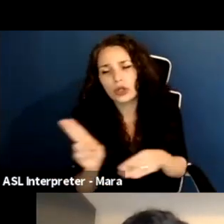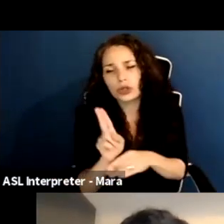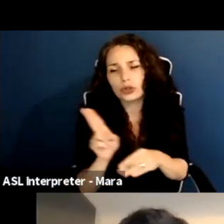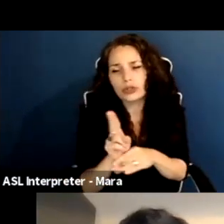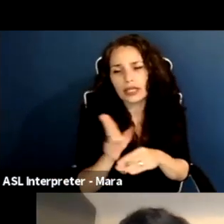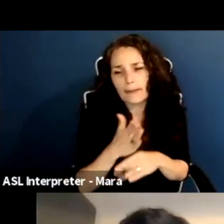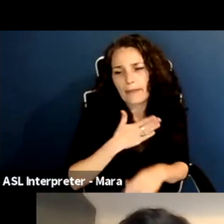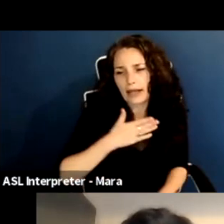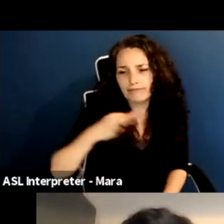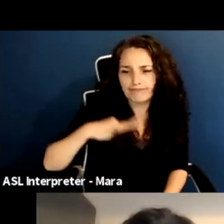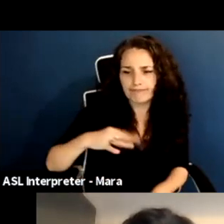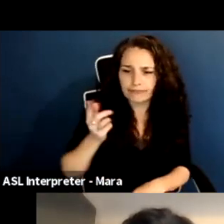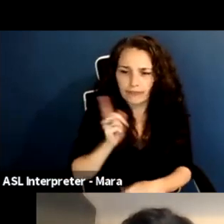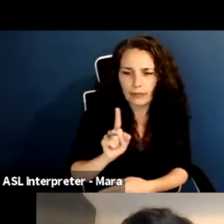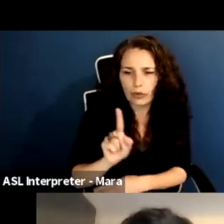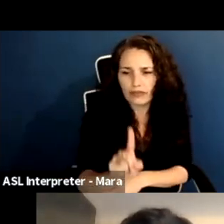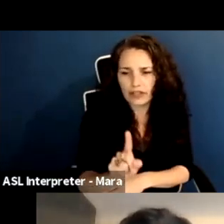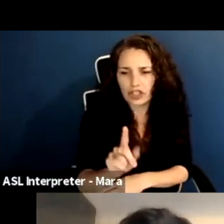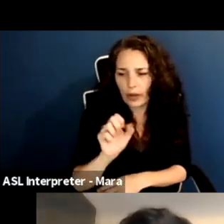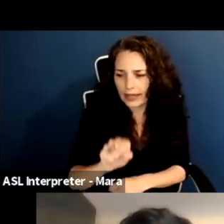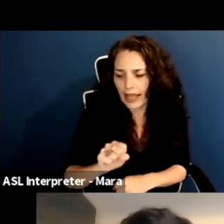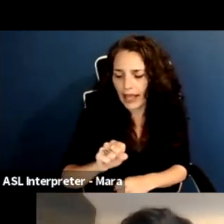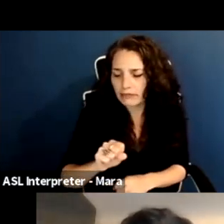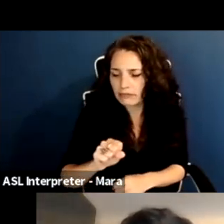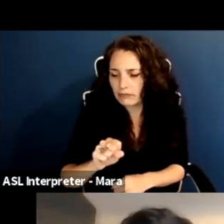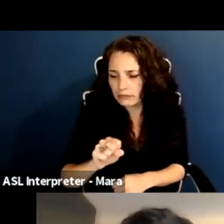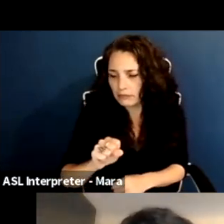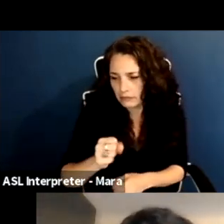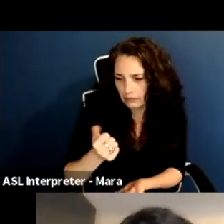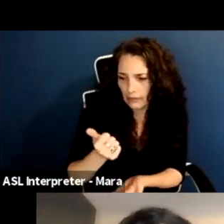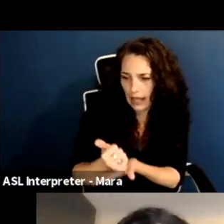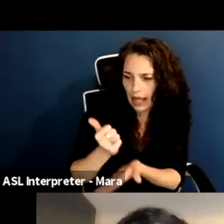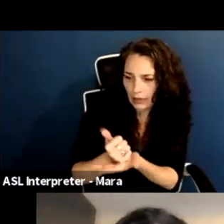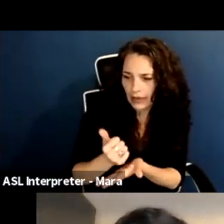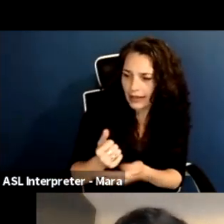to inspire people is really important. And I feel like everyone should really take that